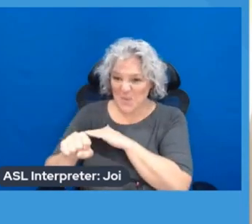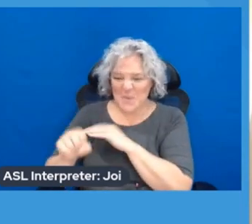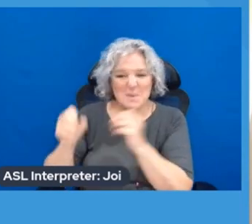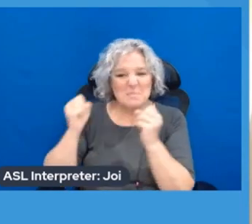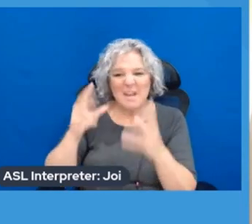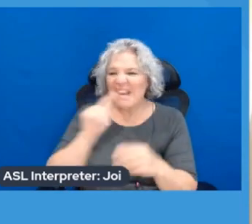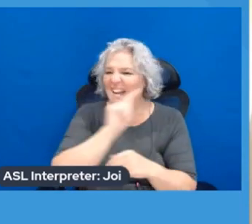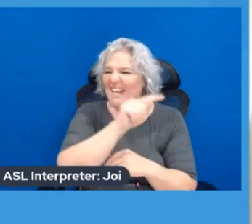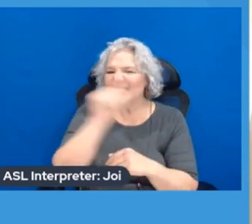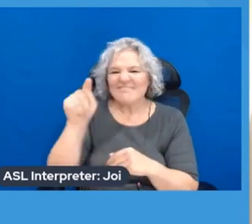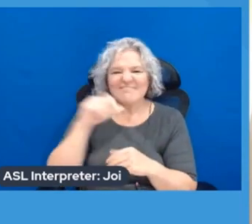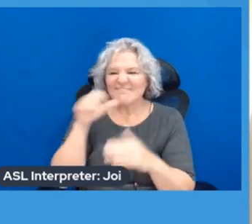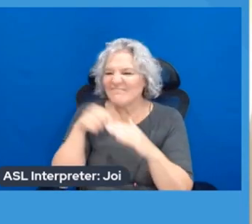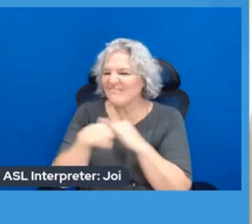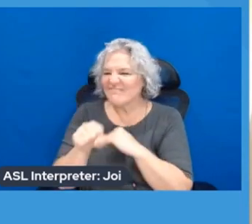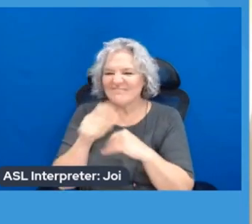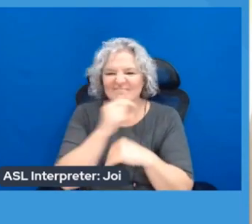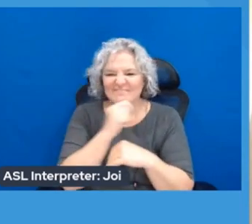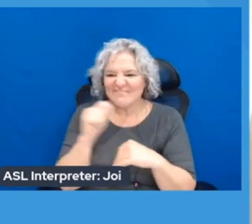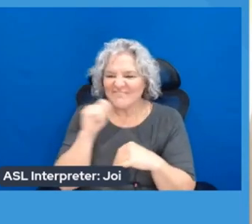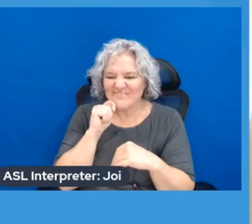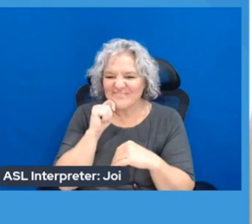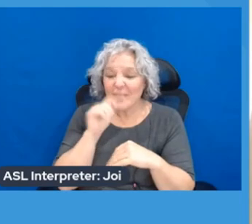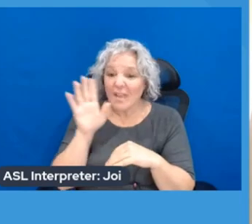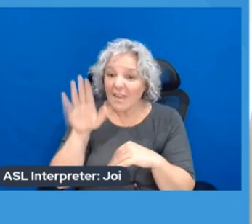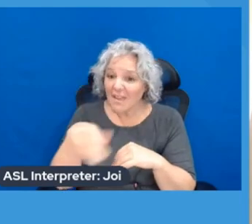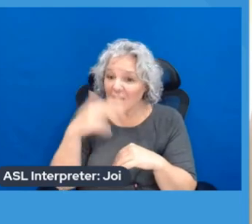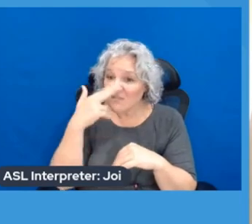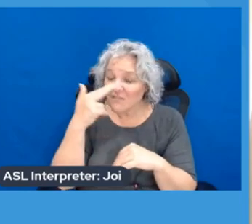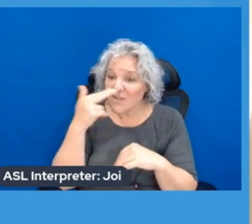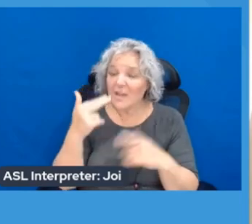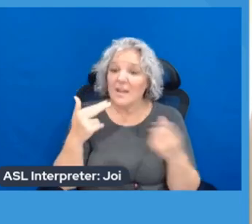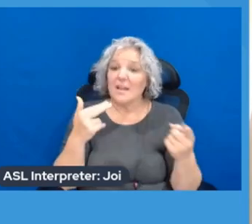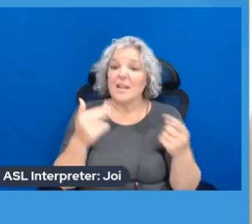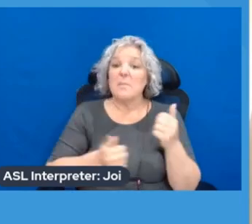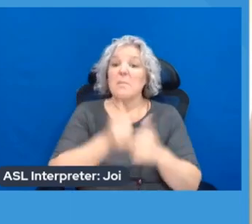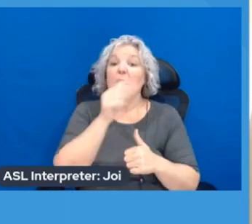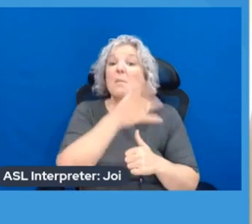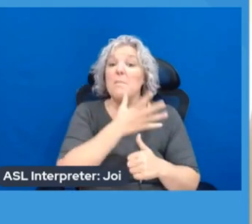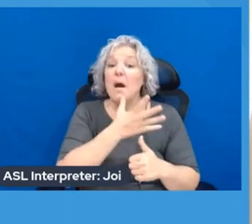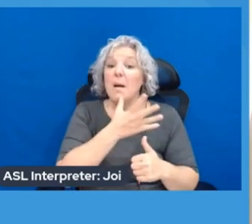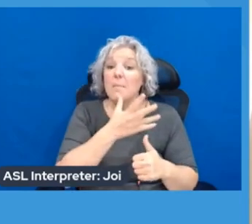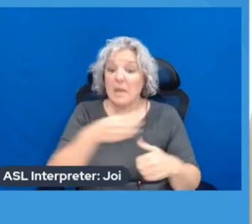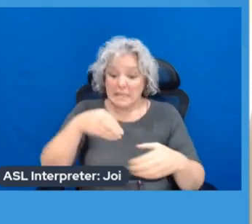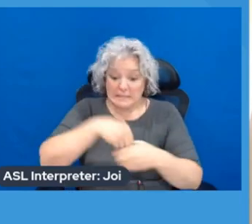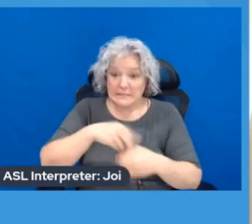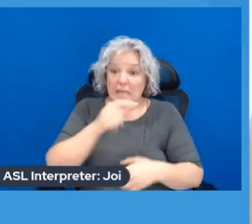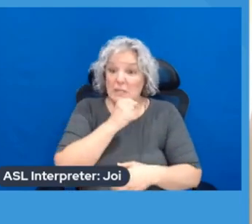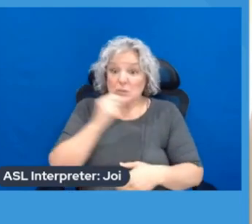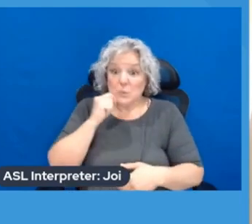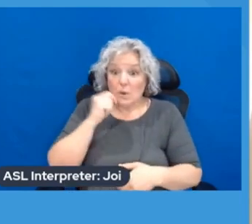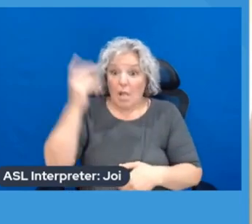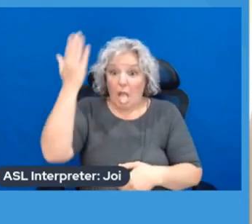In fact, at the time 50% of twins were diagnosed on the delivery table.